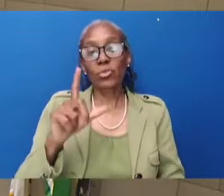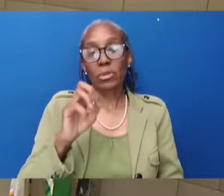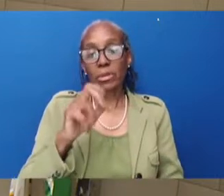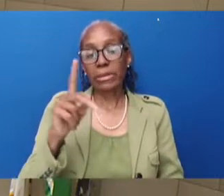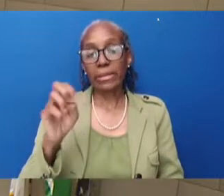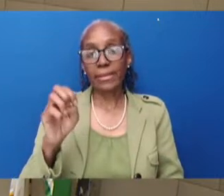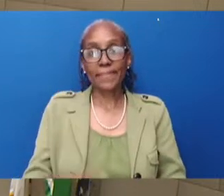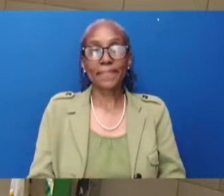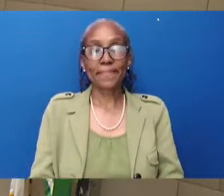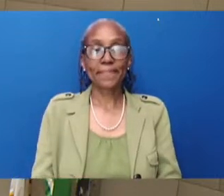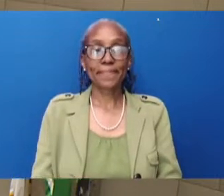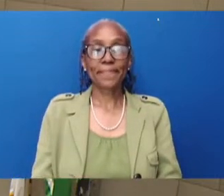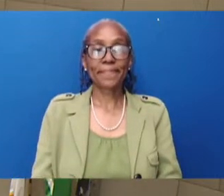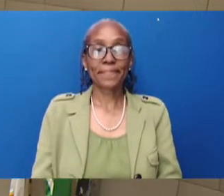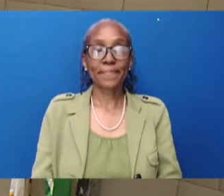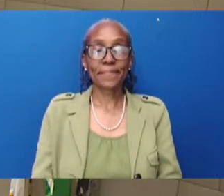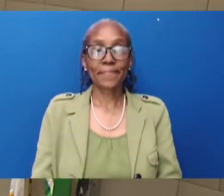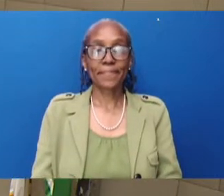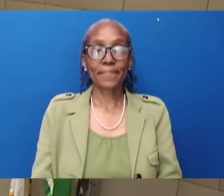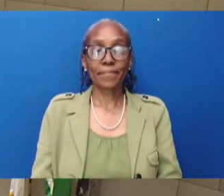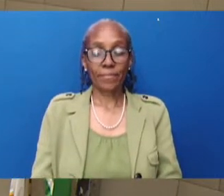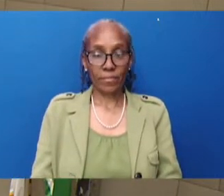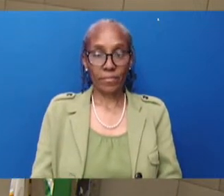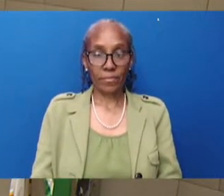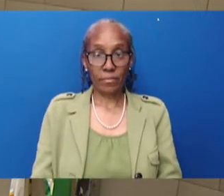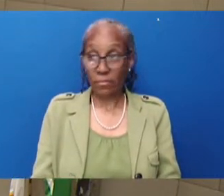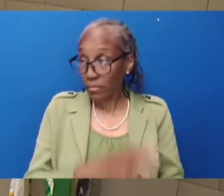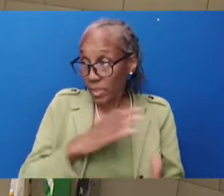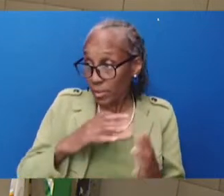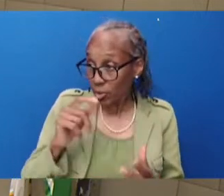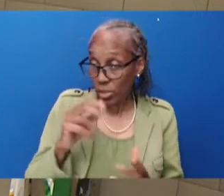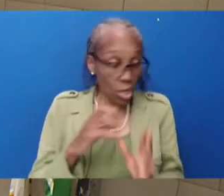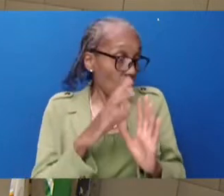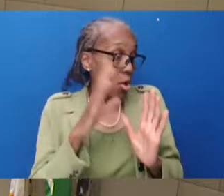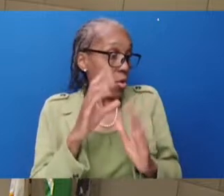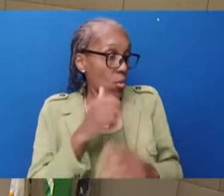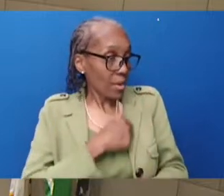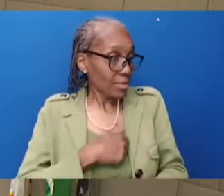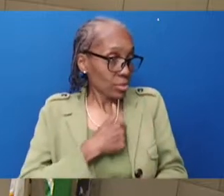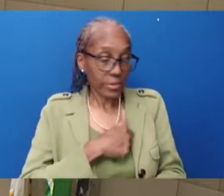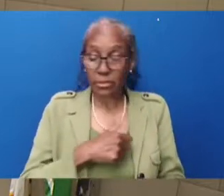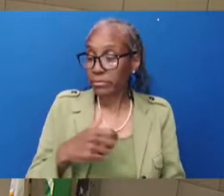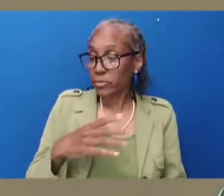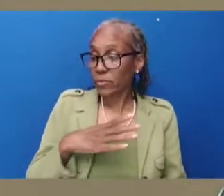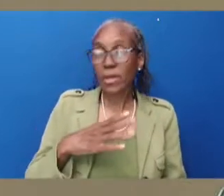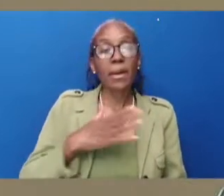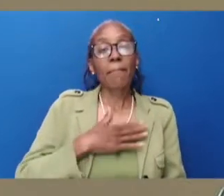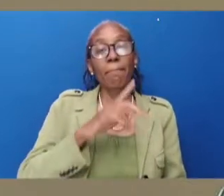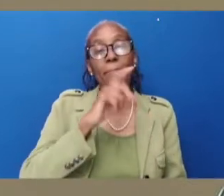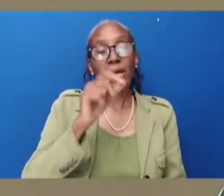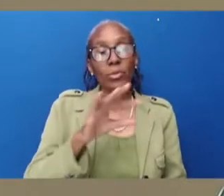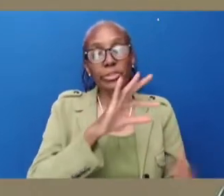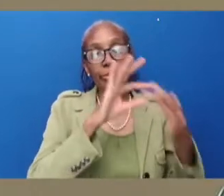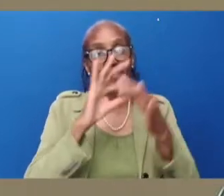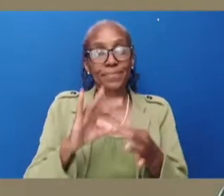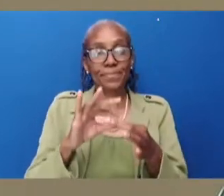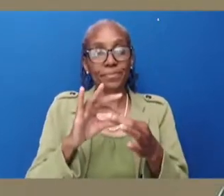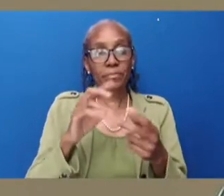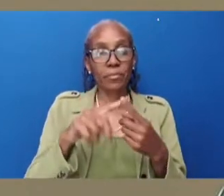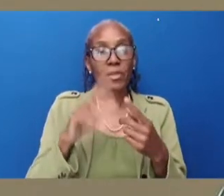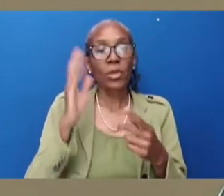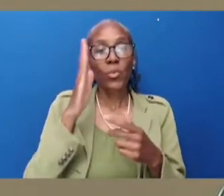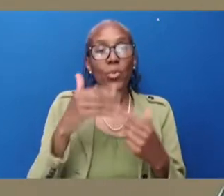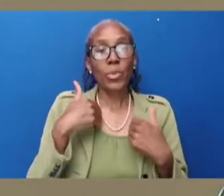THANK YOU.